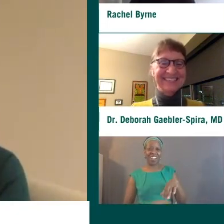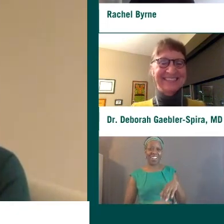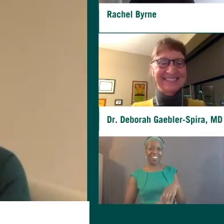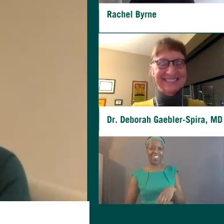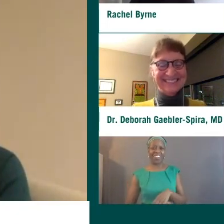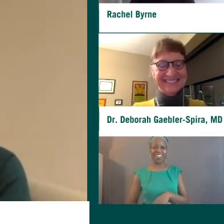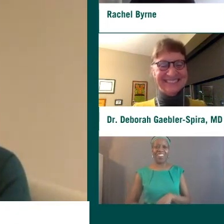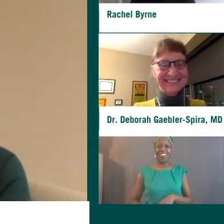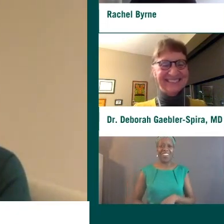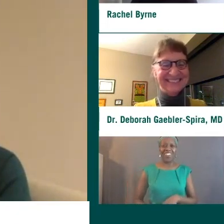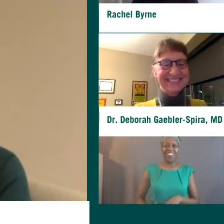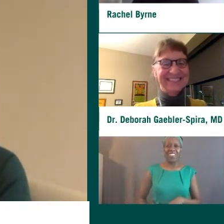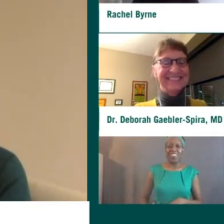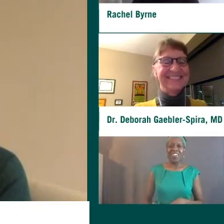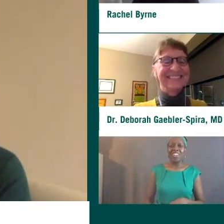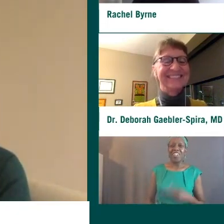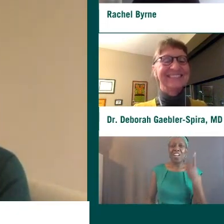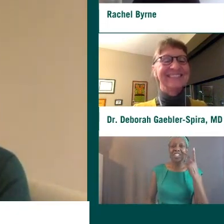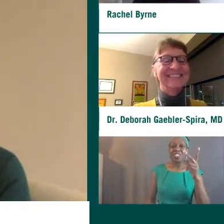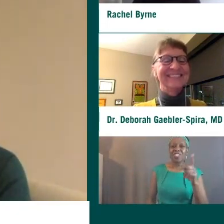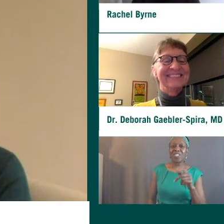We see a little brother on dad's shoulder there.